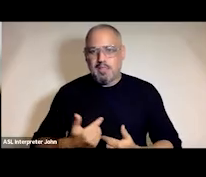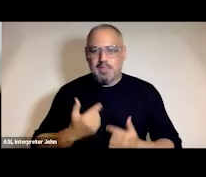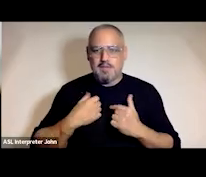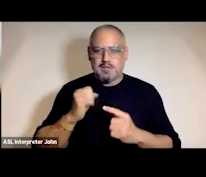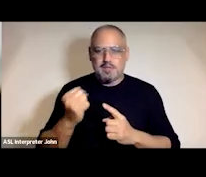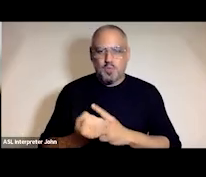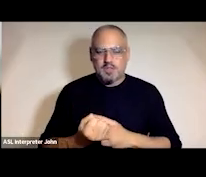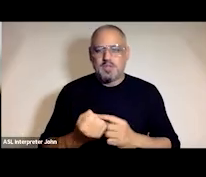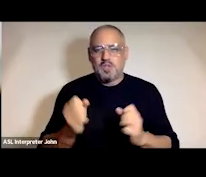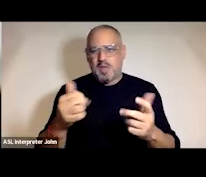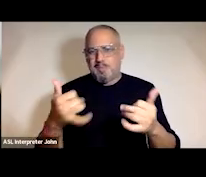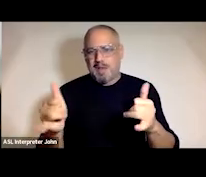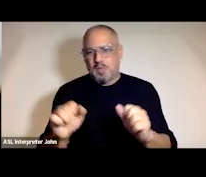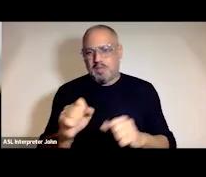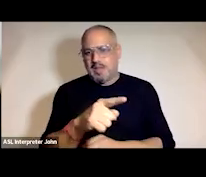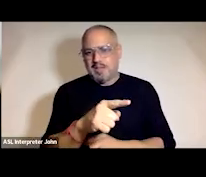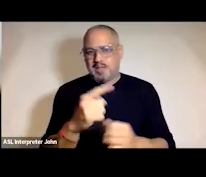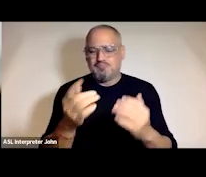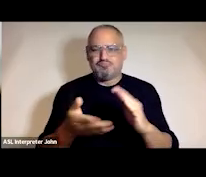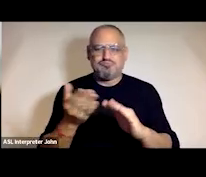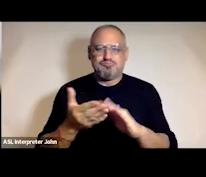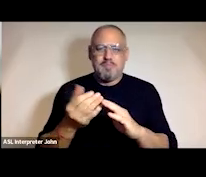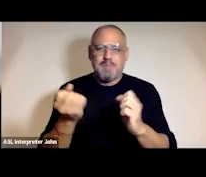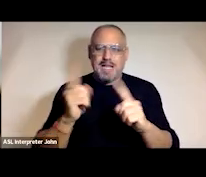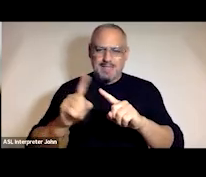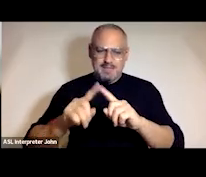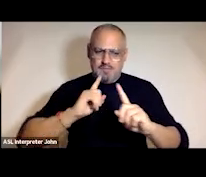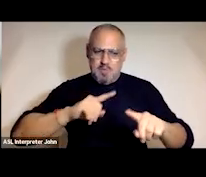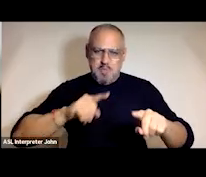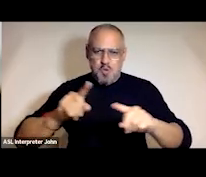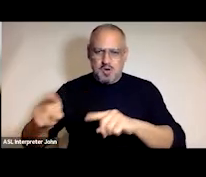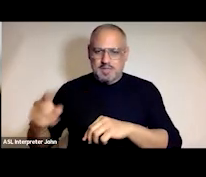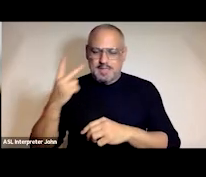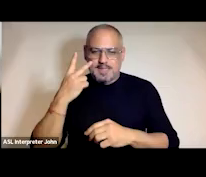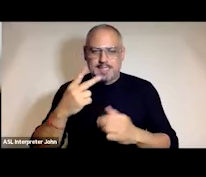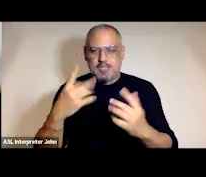You can play around with it and run lots of reports to see trends within your work.